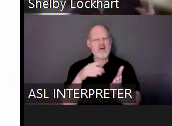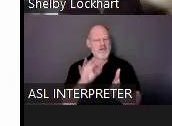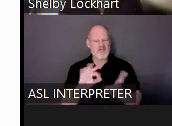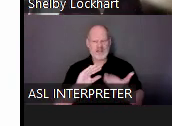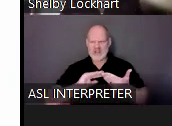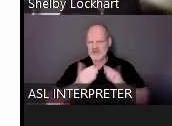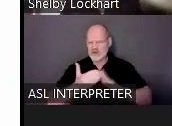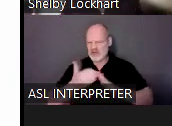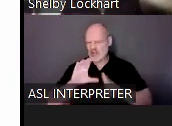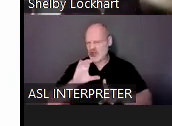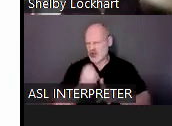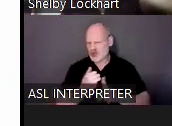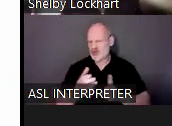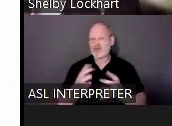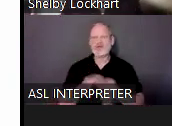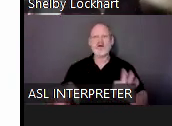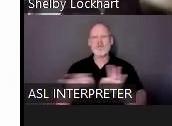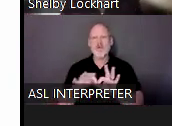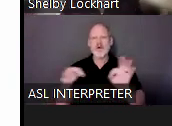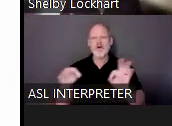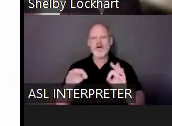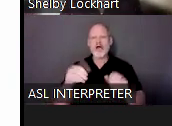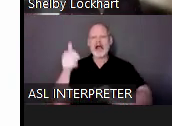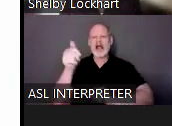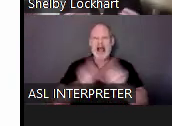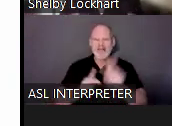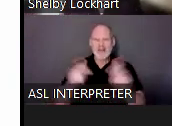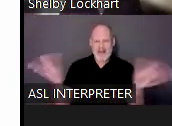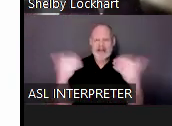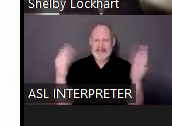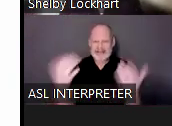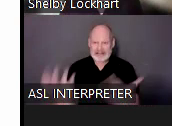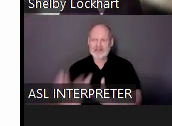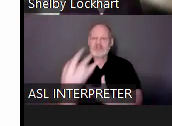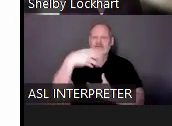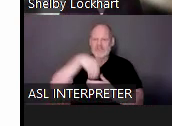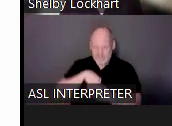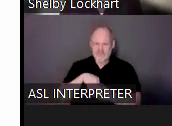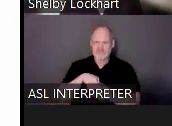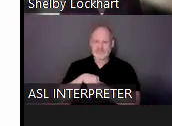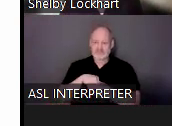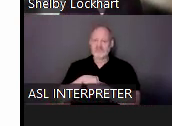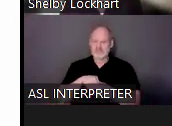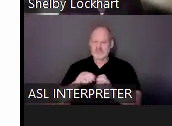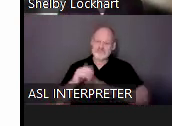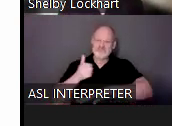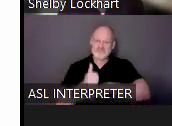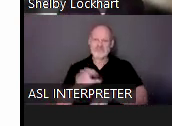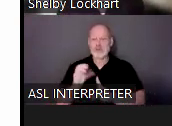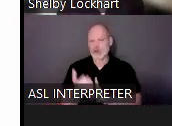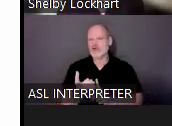to include everybody in it to define, to be a part of it if you want it to be a collective culture.